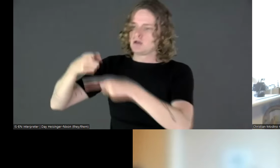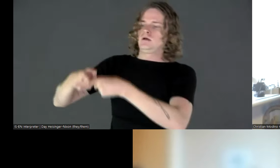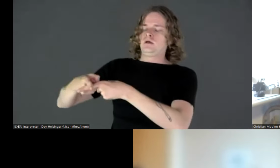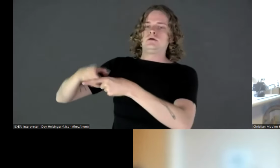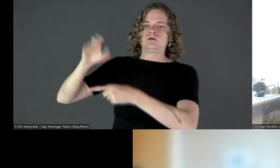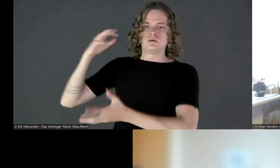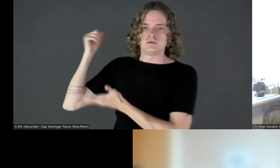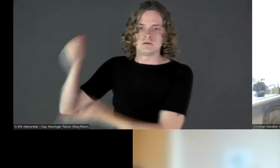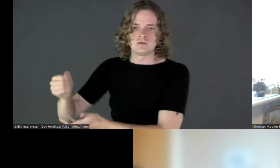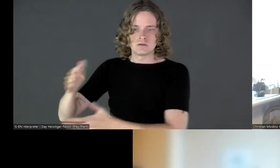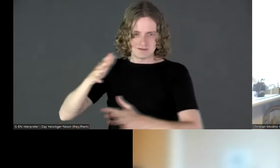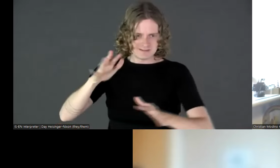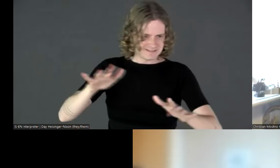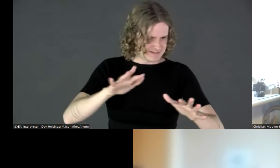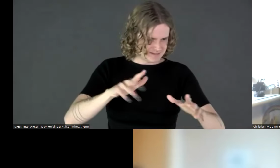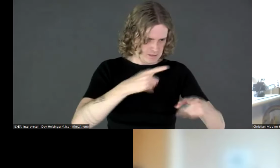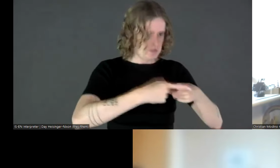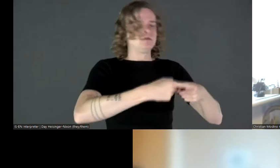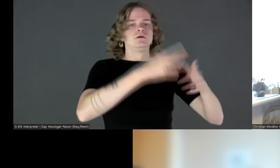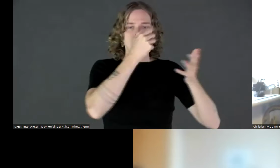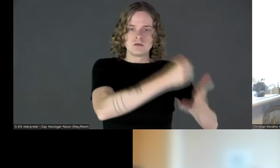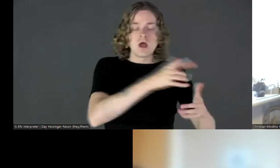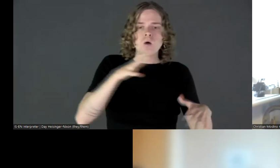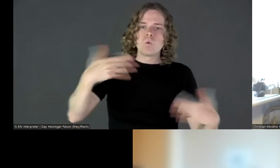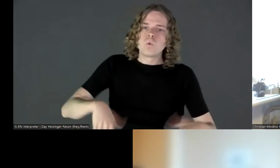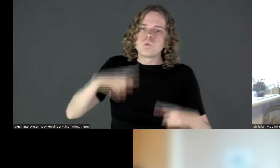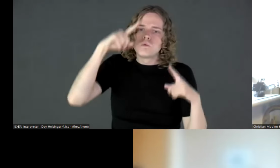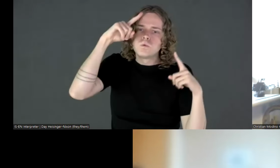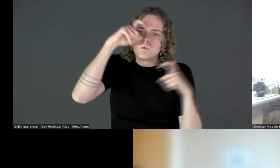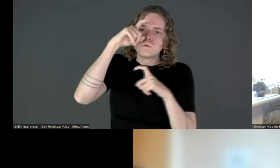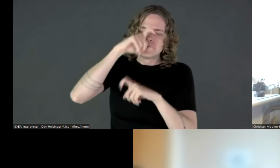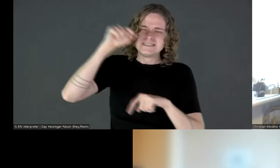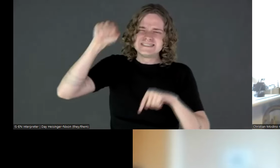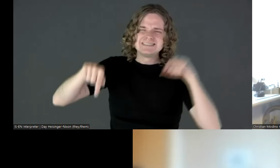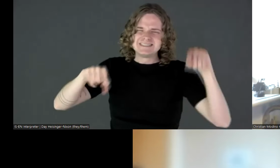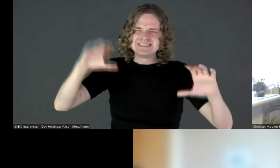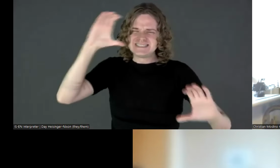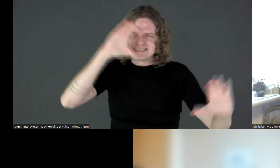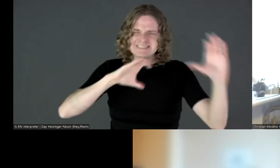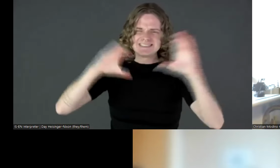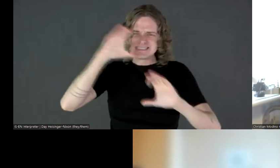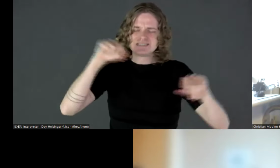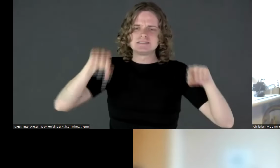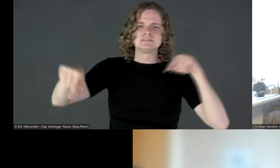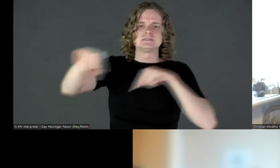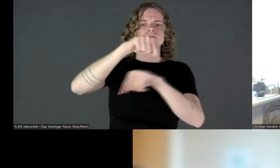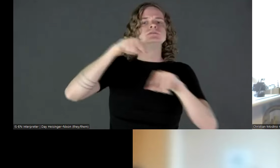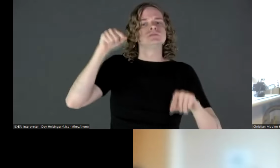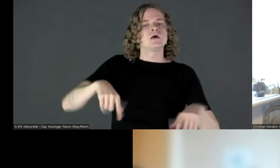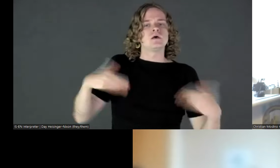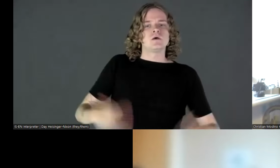yeah, to anticipate and work on those disaster risk reduction programs and policies and